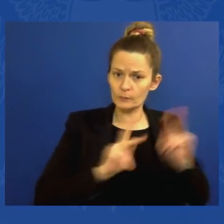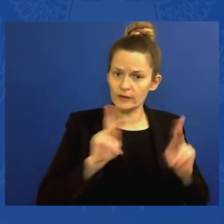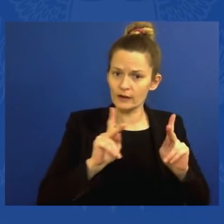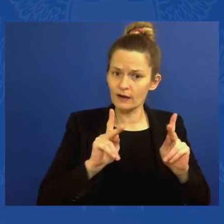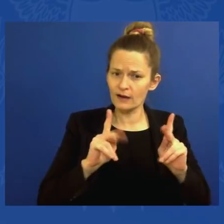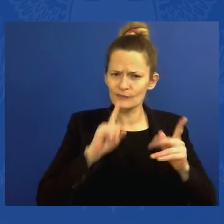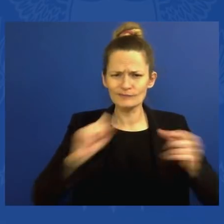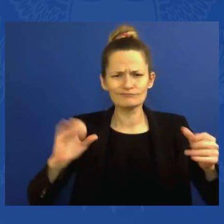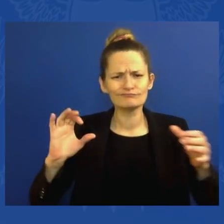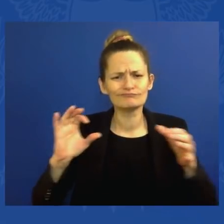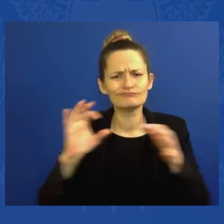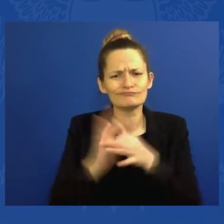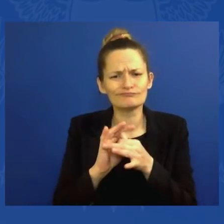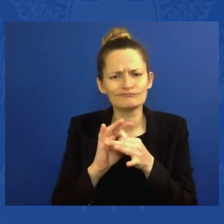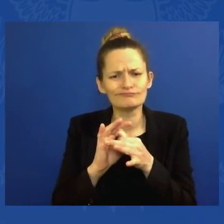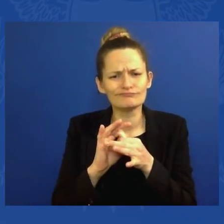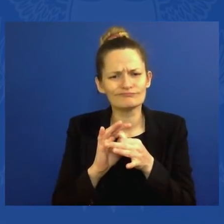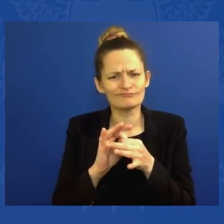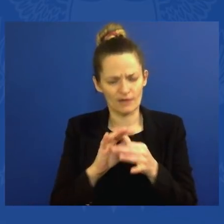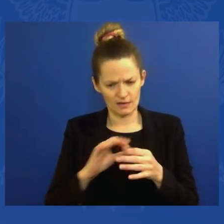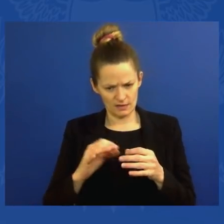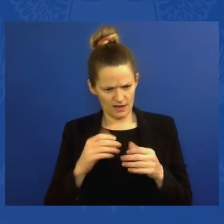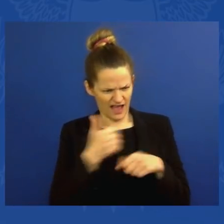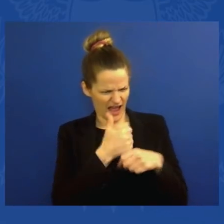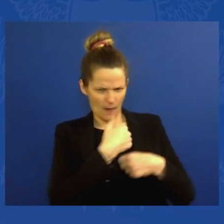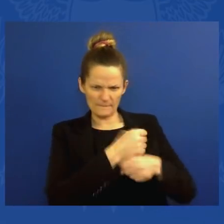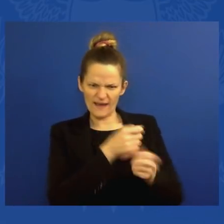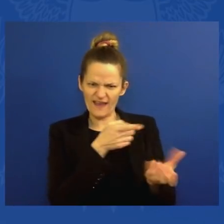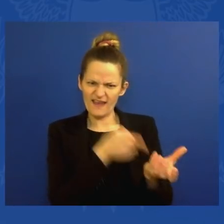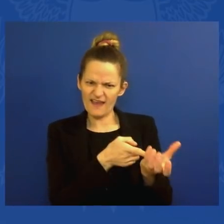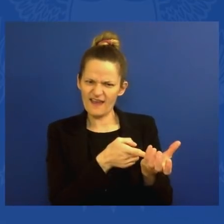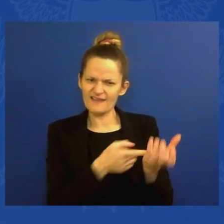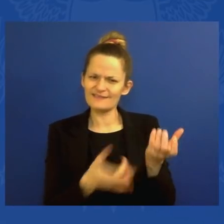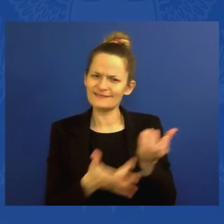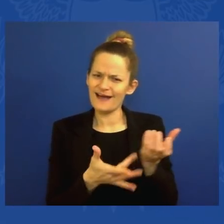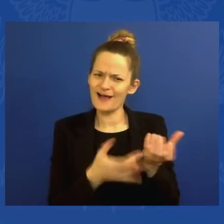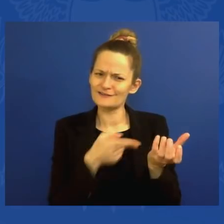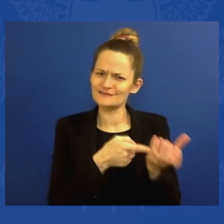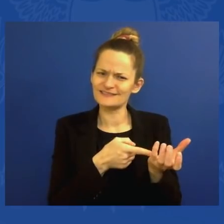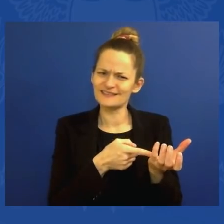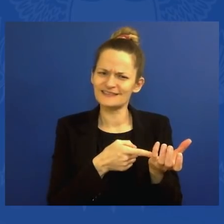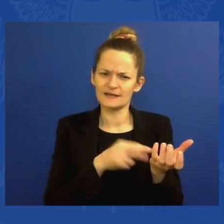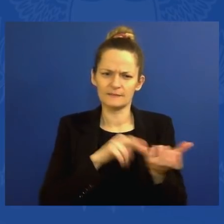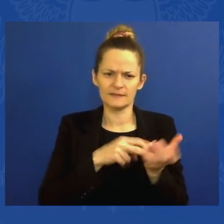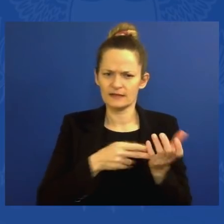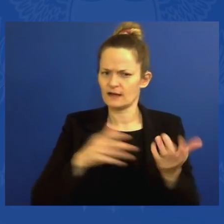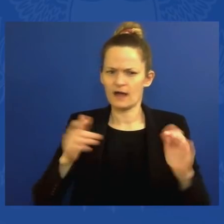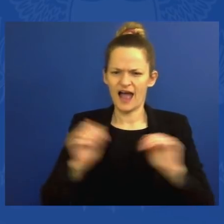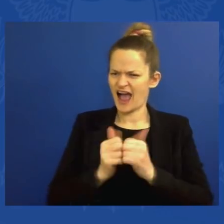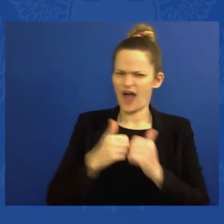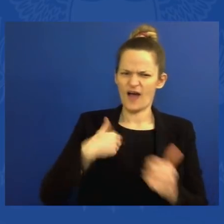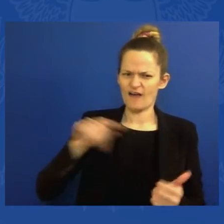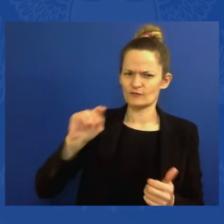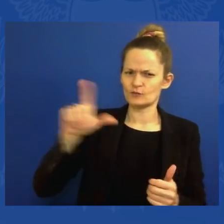I never could have even dreamed of when I started my career as a software programmer in the early 1980s.